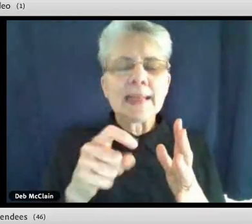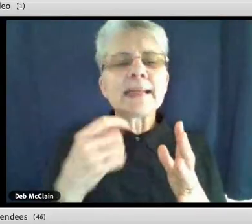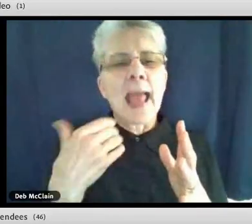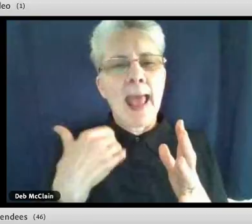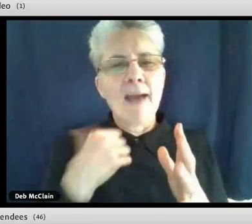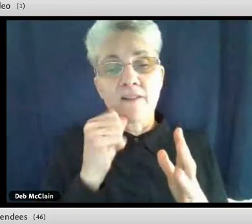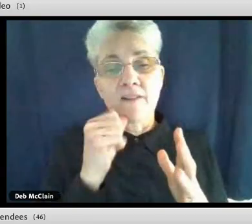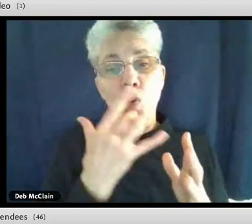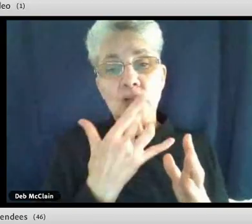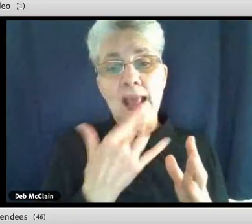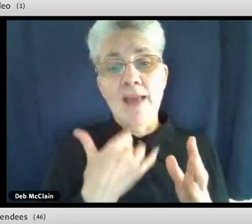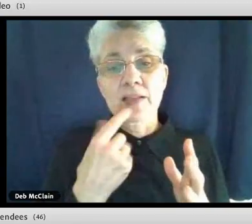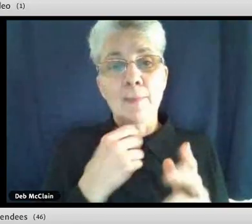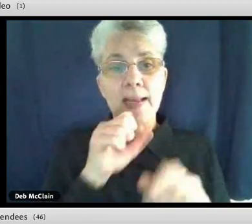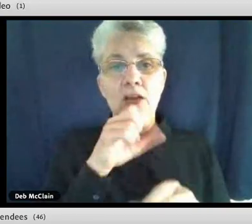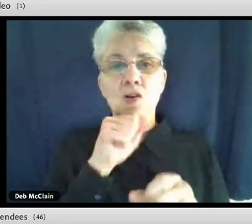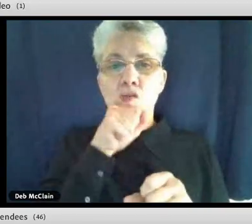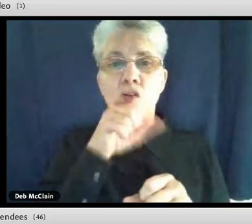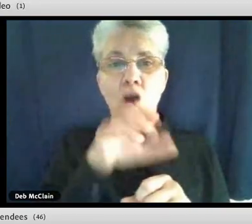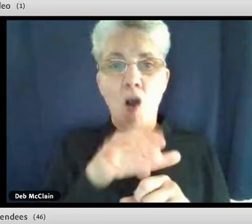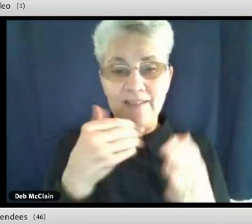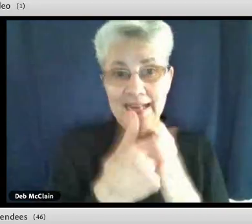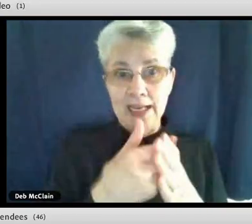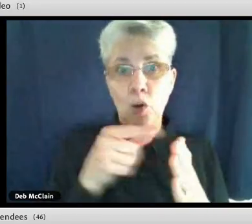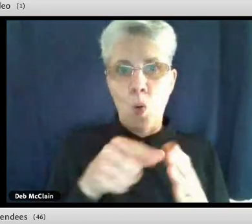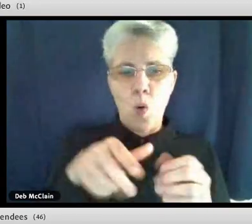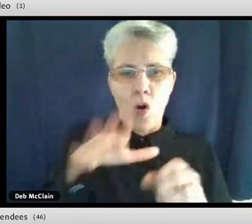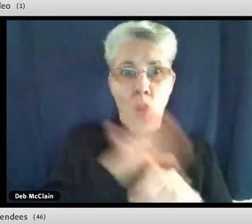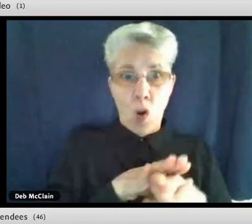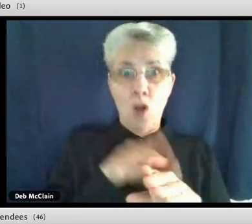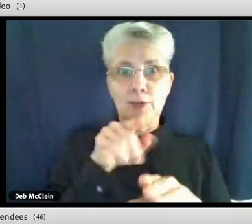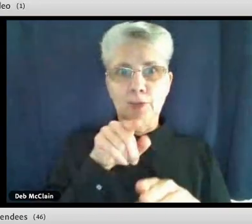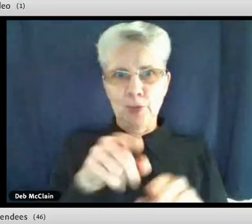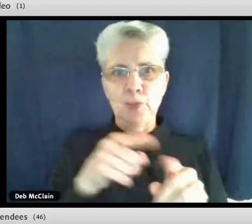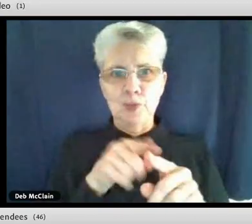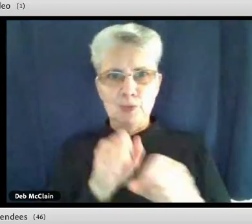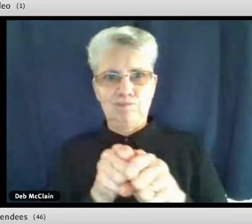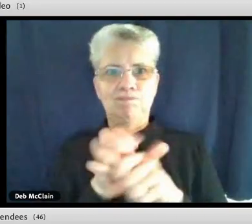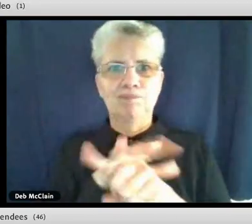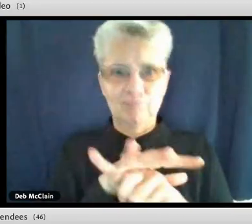have somebody cough on you or cough near you for it to be whatever that word is,